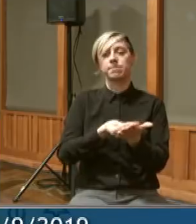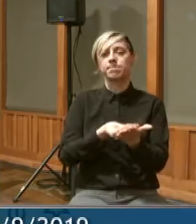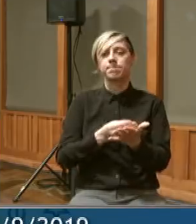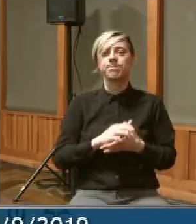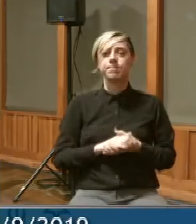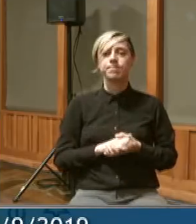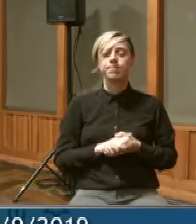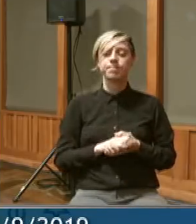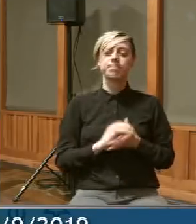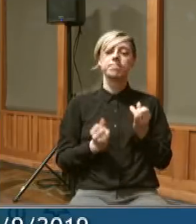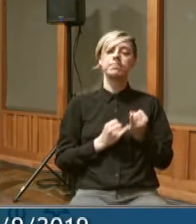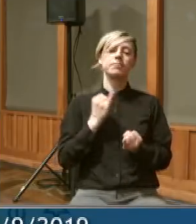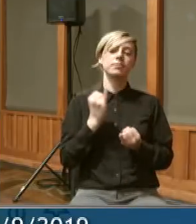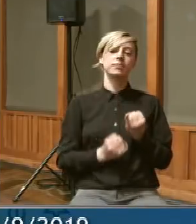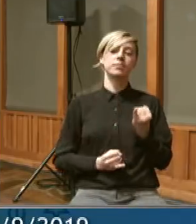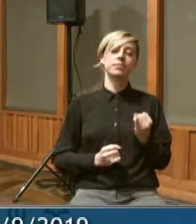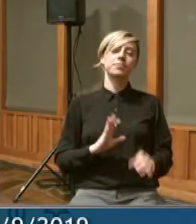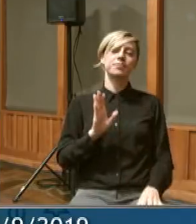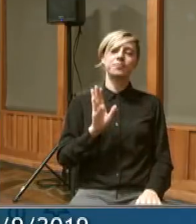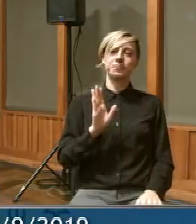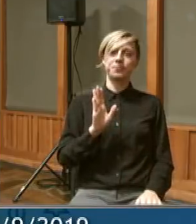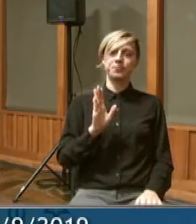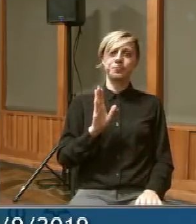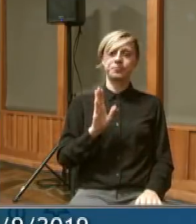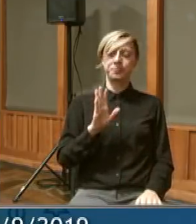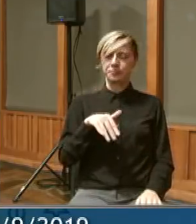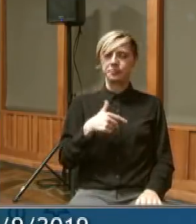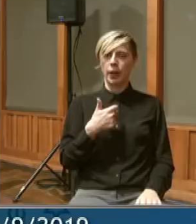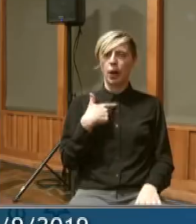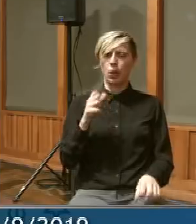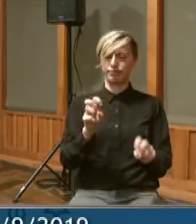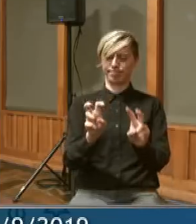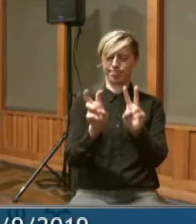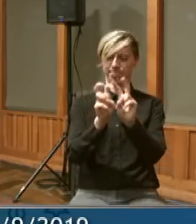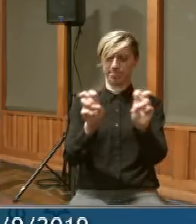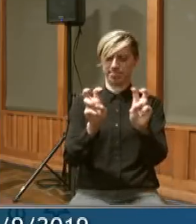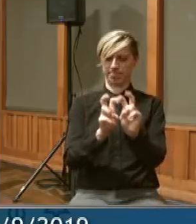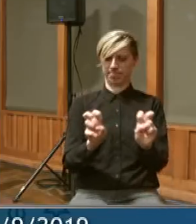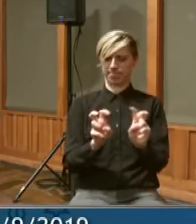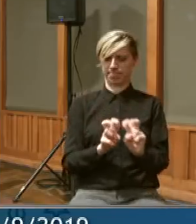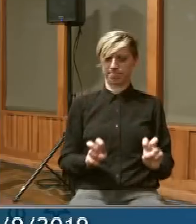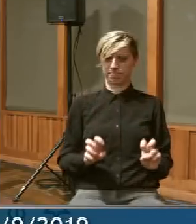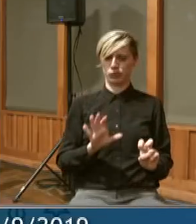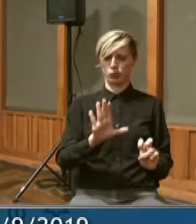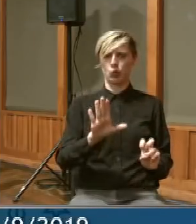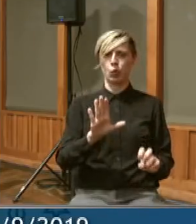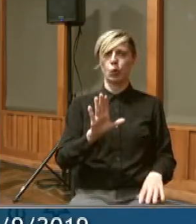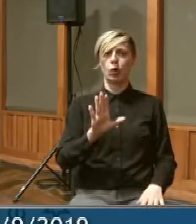TO SPEND 1.5 MILLION TO SWEEP PEOPLE HAVE ESSENTIALLY A HOME IS NOT GOOD USE OF OUR TRANSPORTATION DOLLARS.